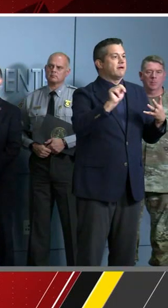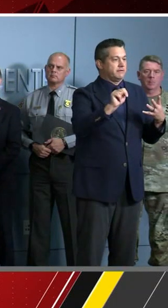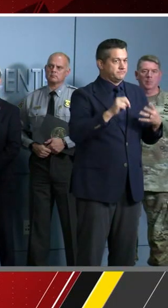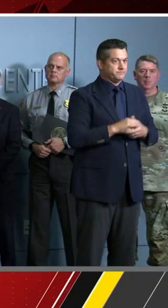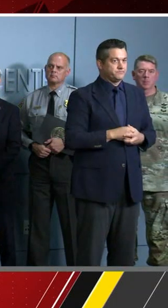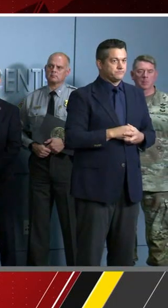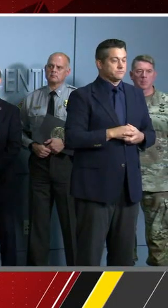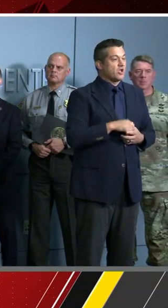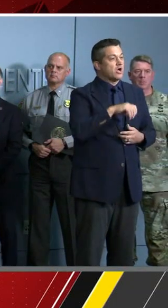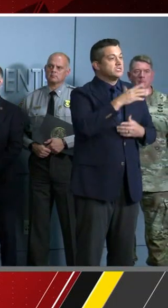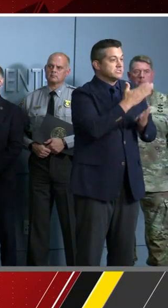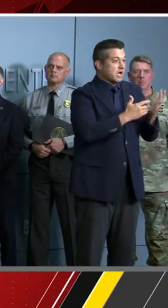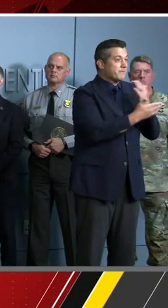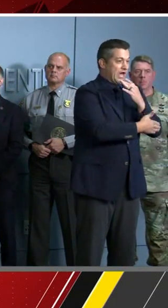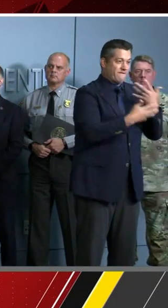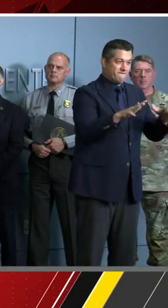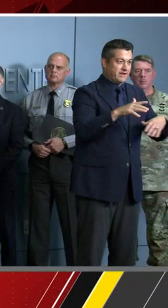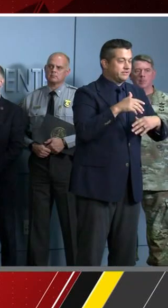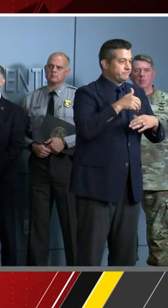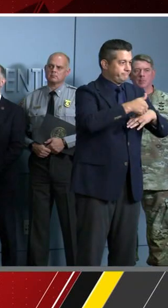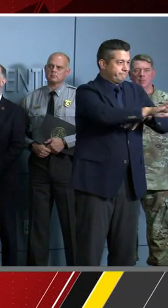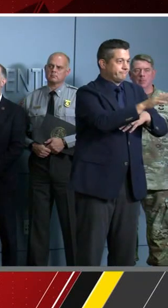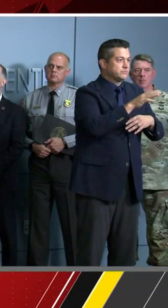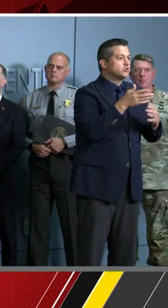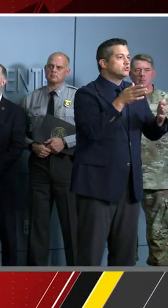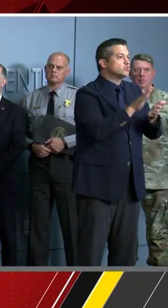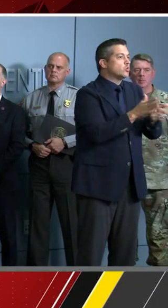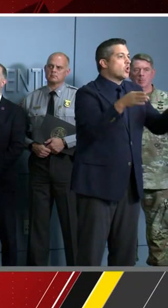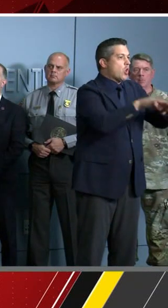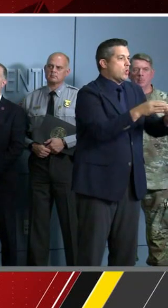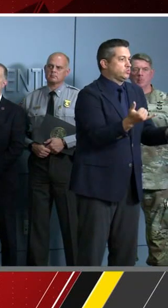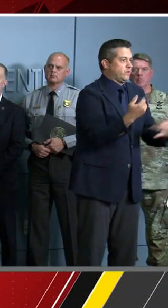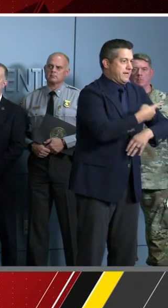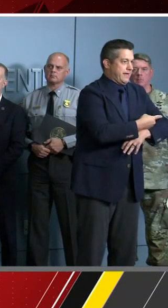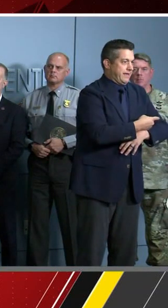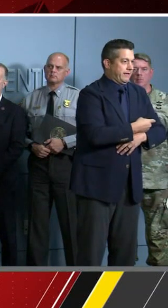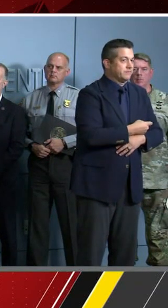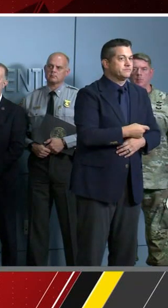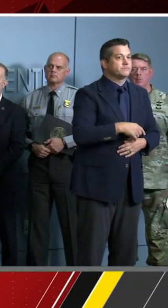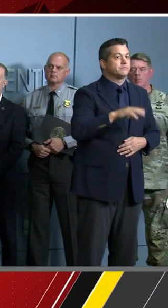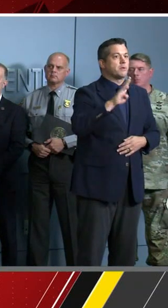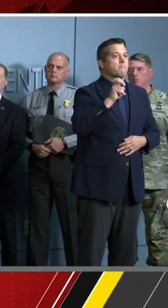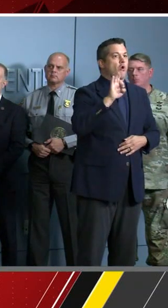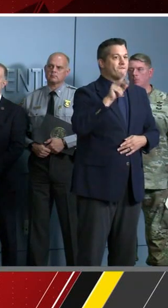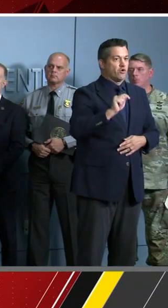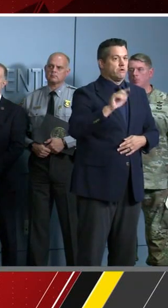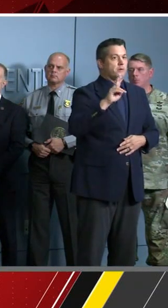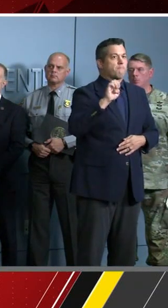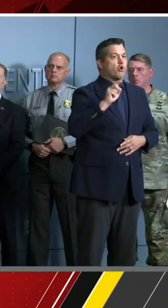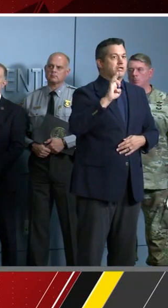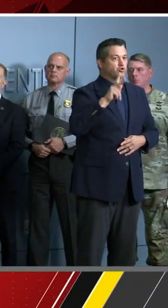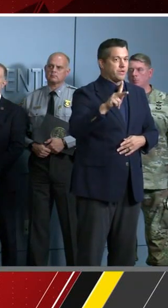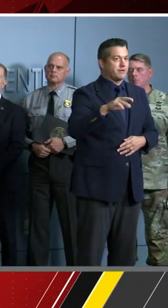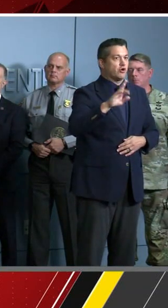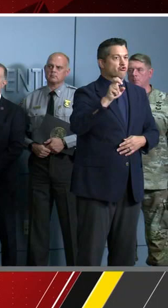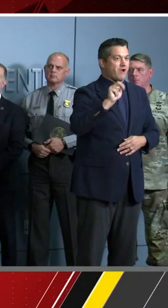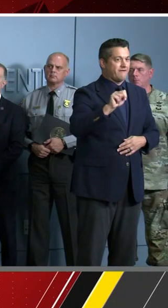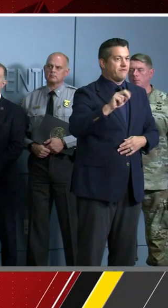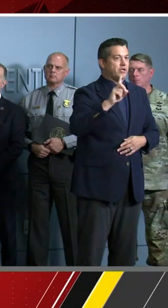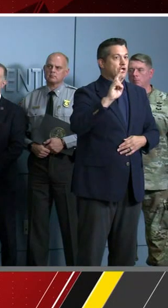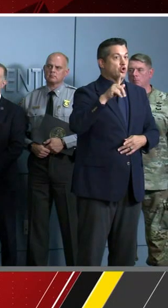released early today. Beaufort,